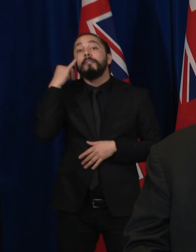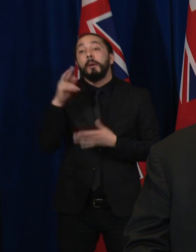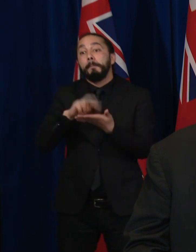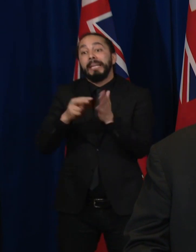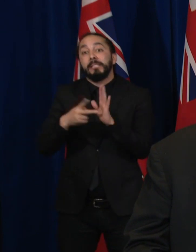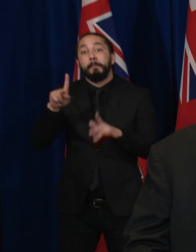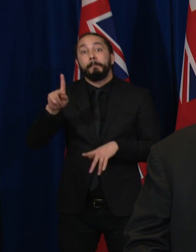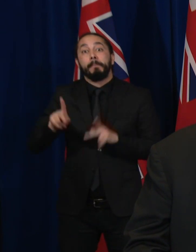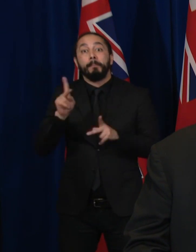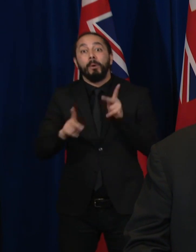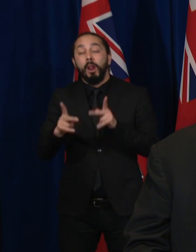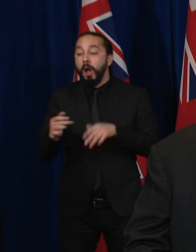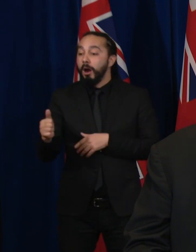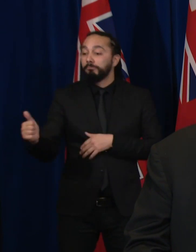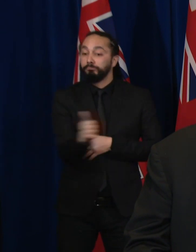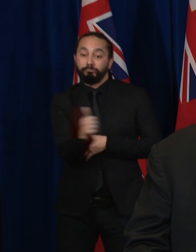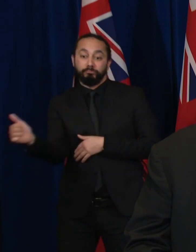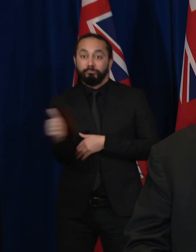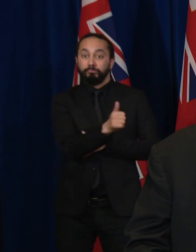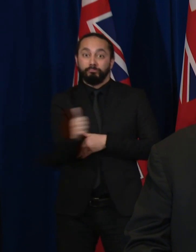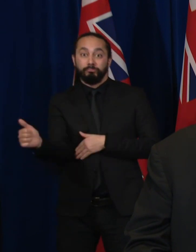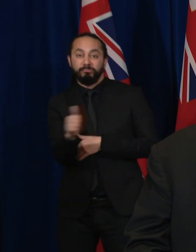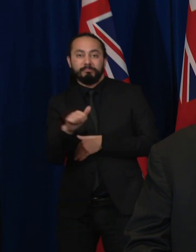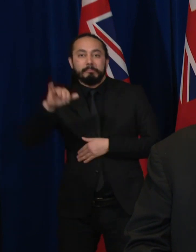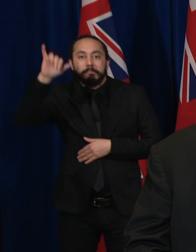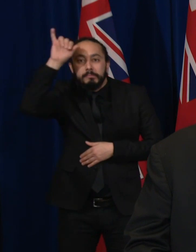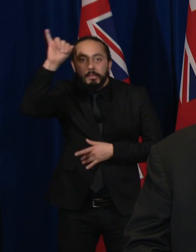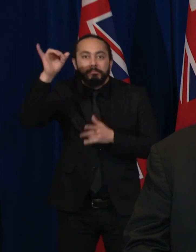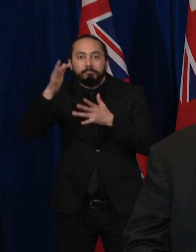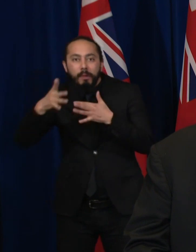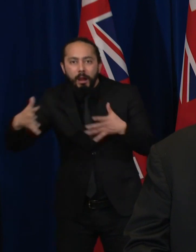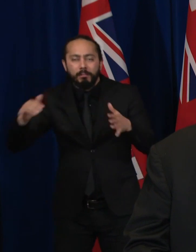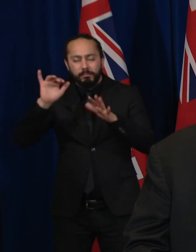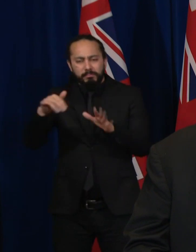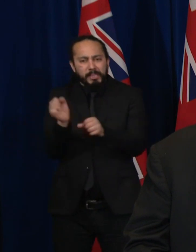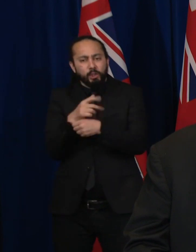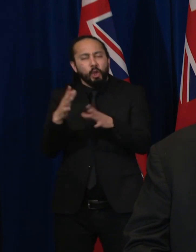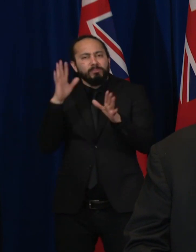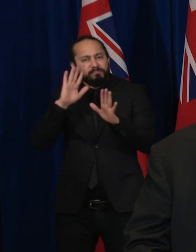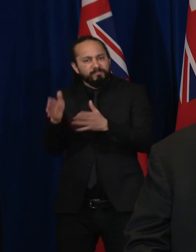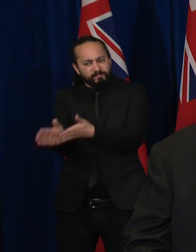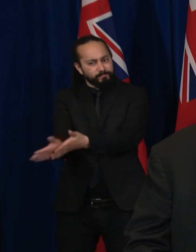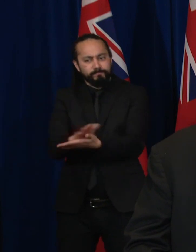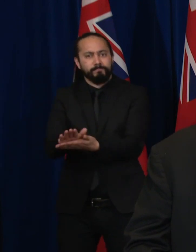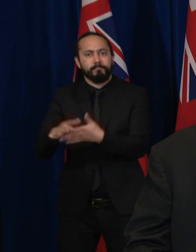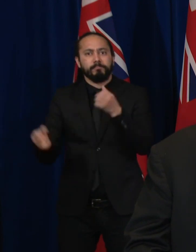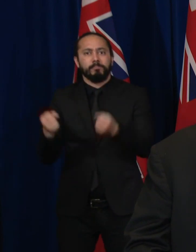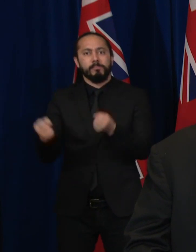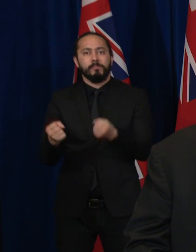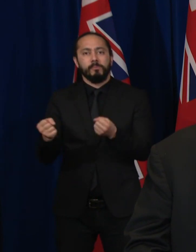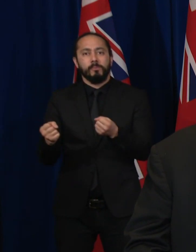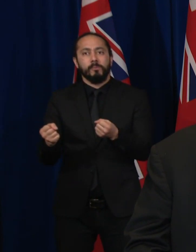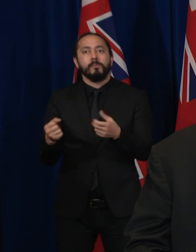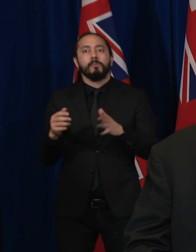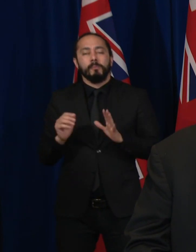them from point A to point B. Everyone wants to make sure their car is disinfected. I think that would be